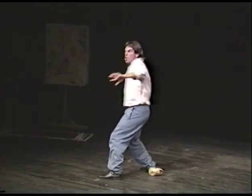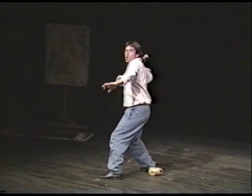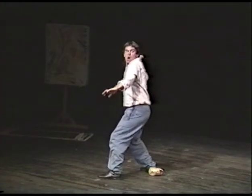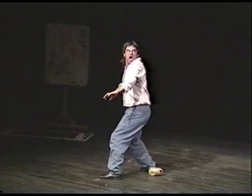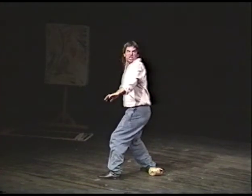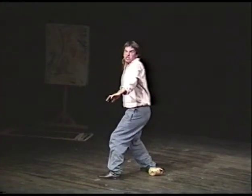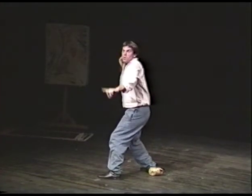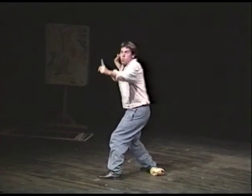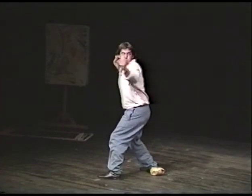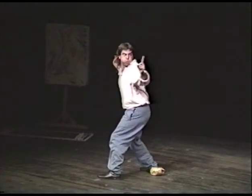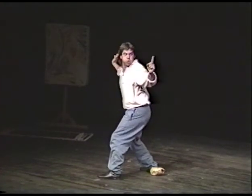Runner going!